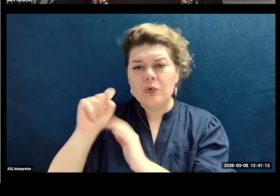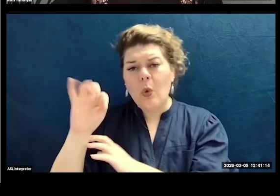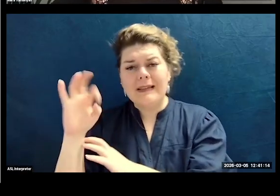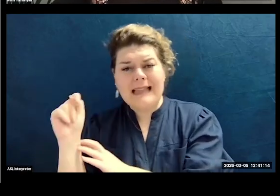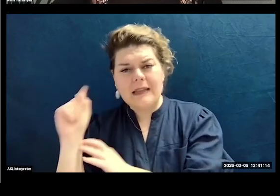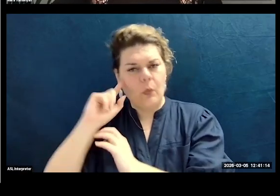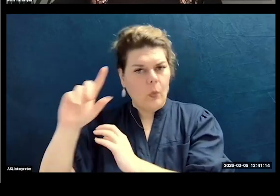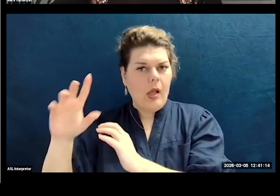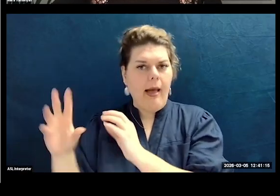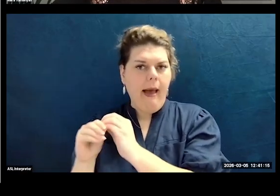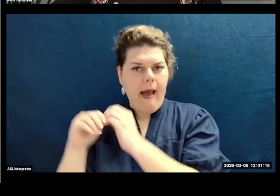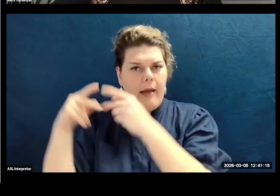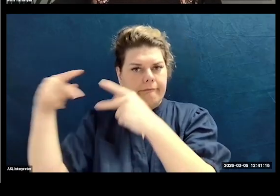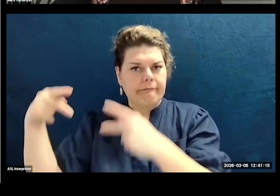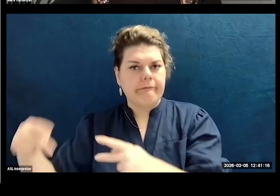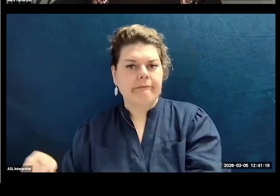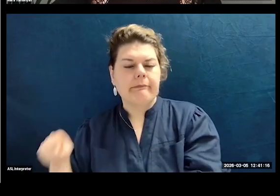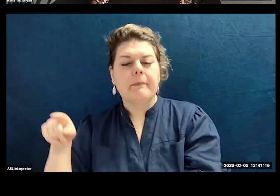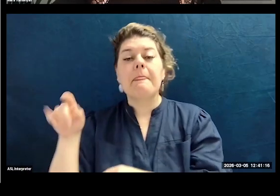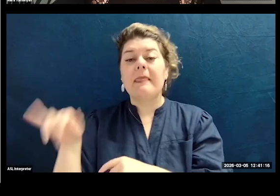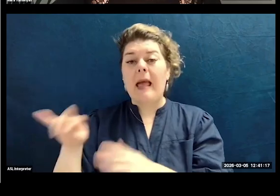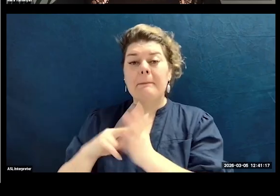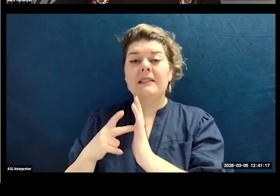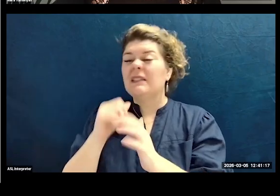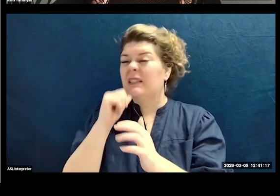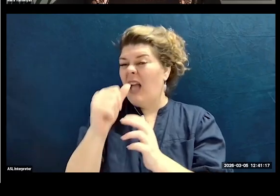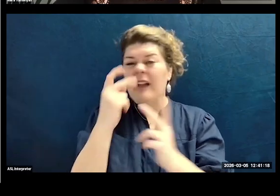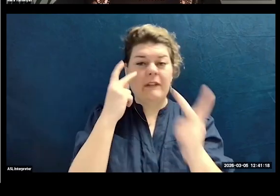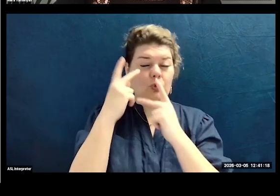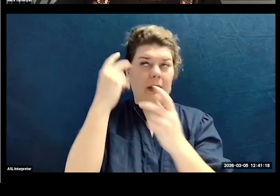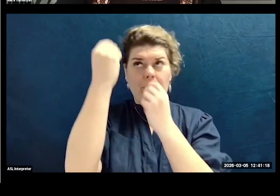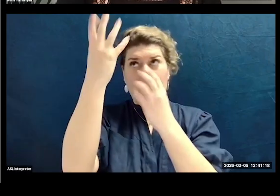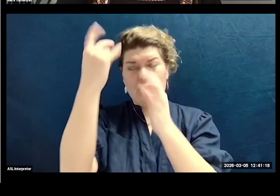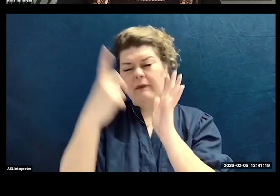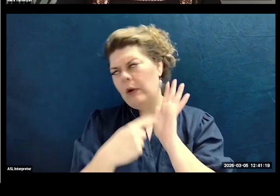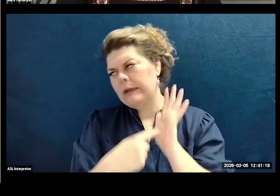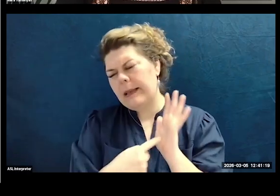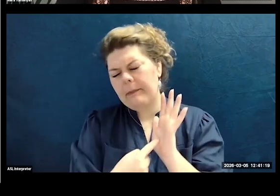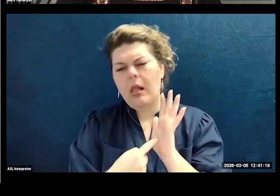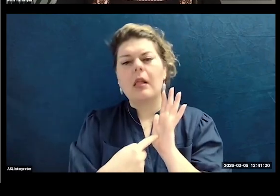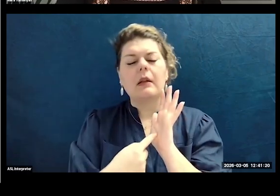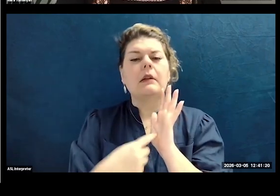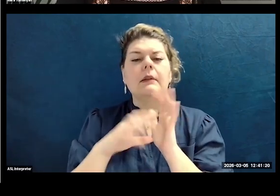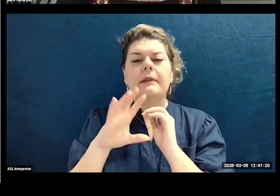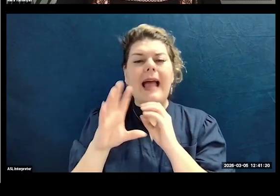It also allows to add non-visual information. For example, adding image description